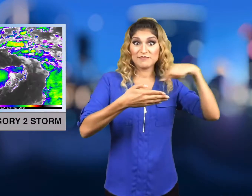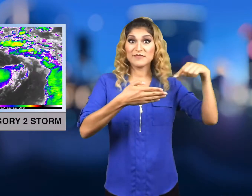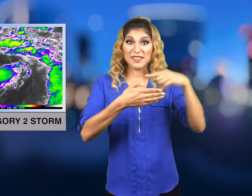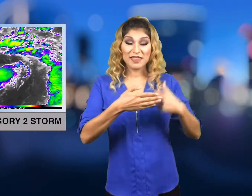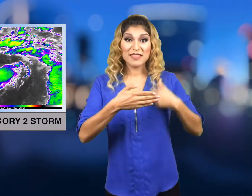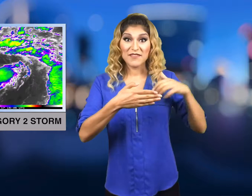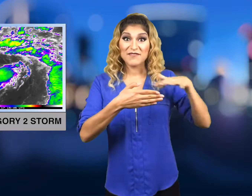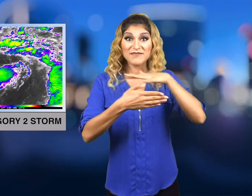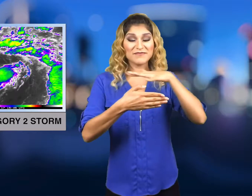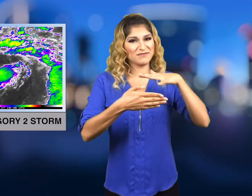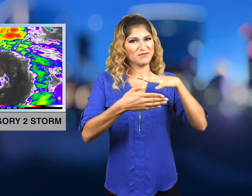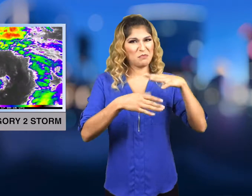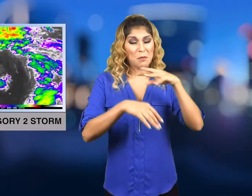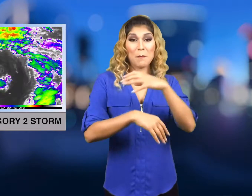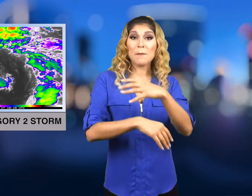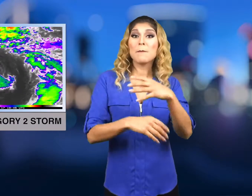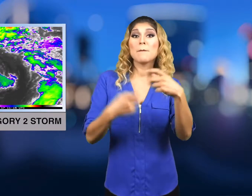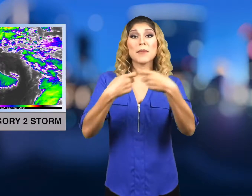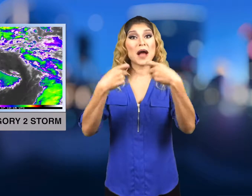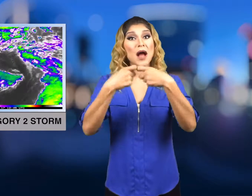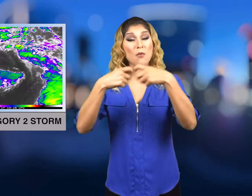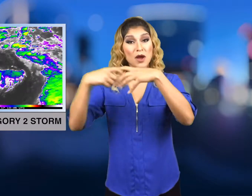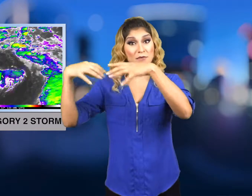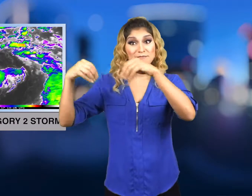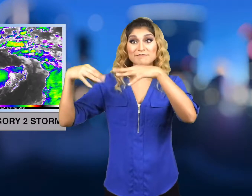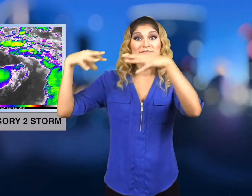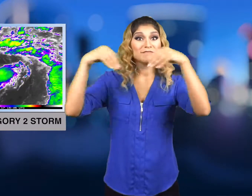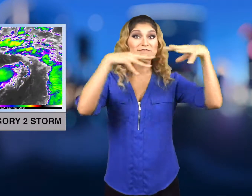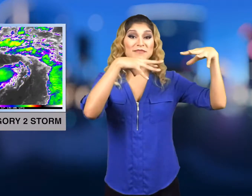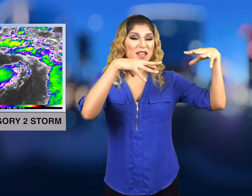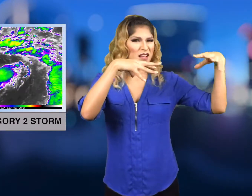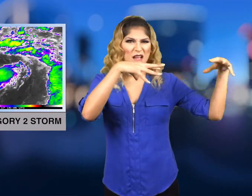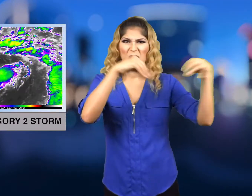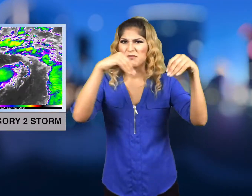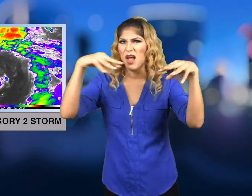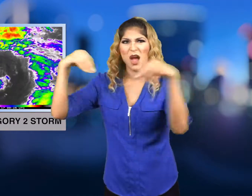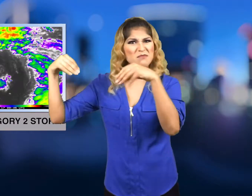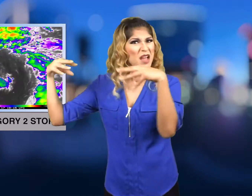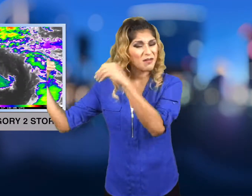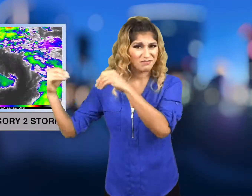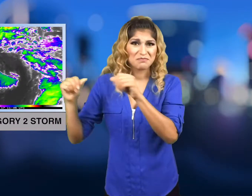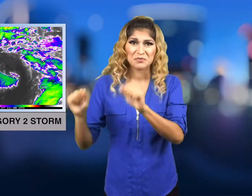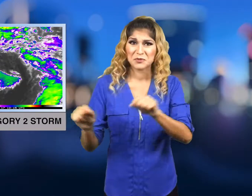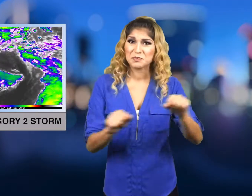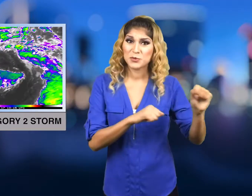could lose power.